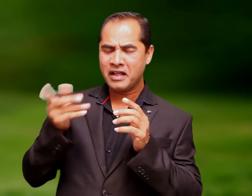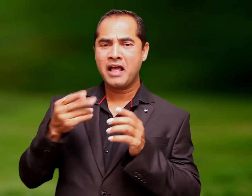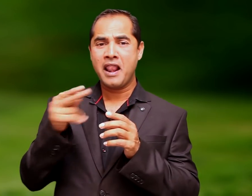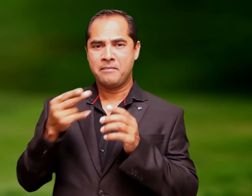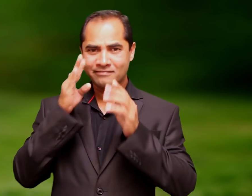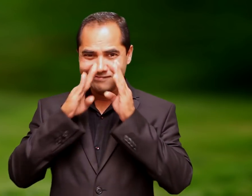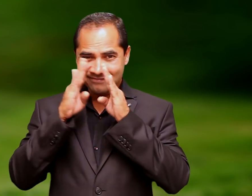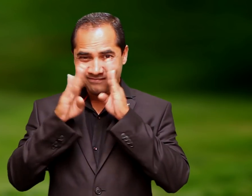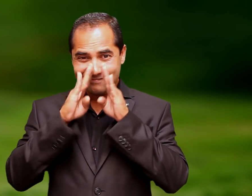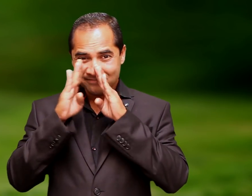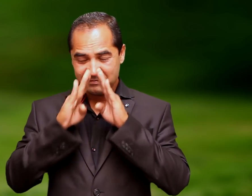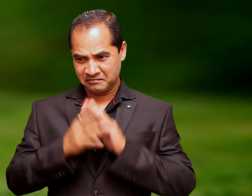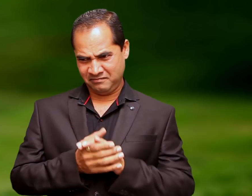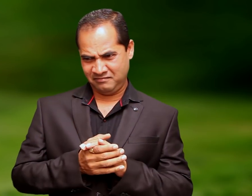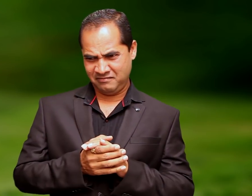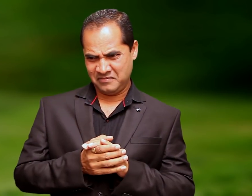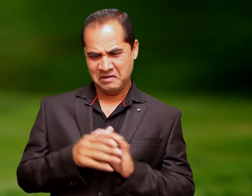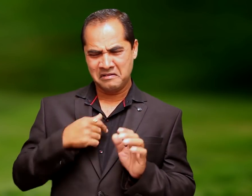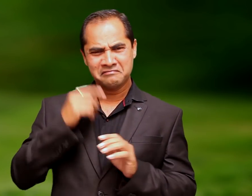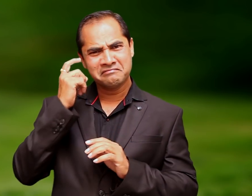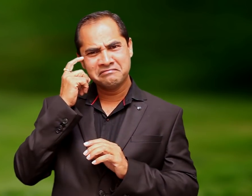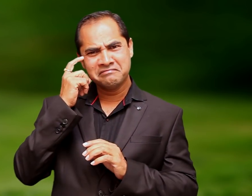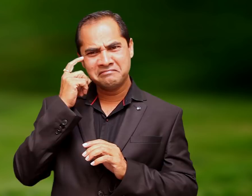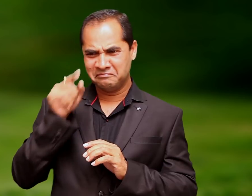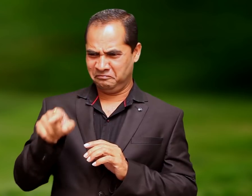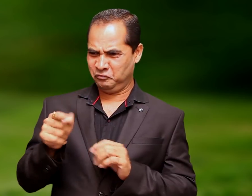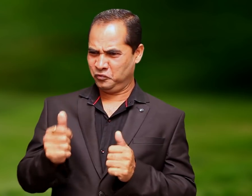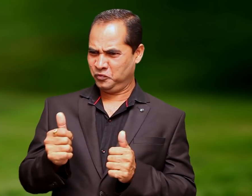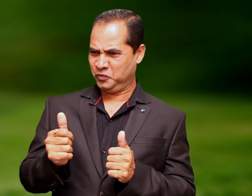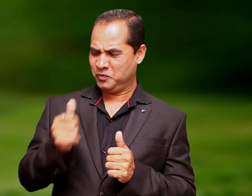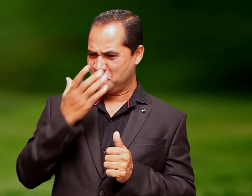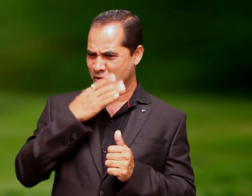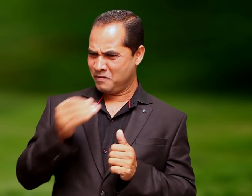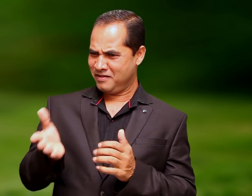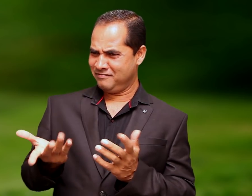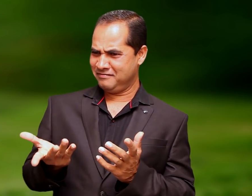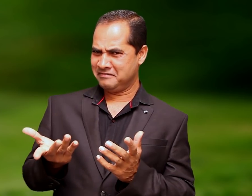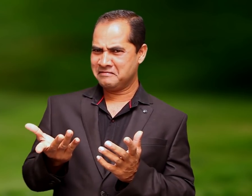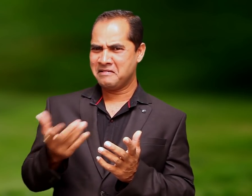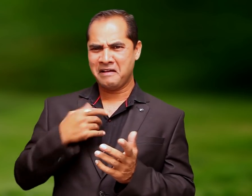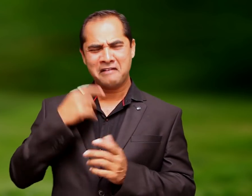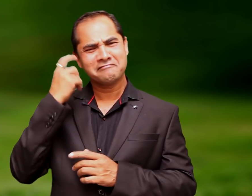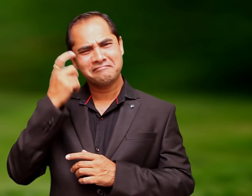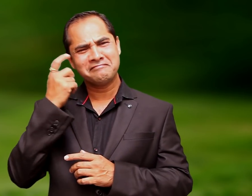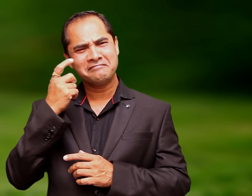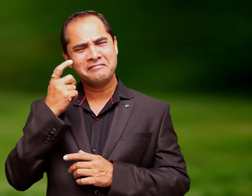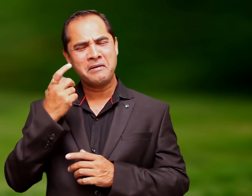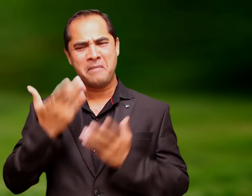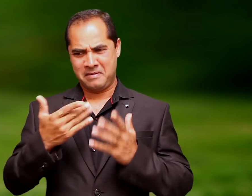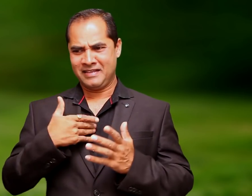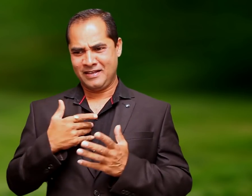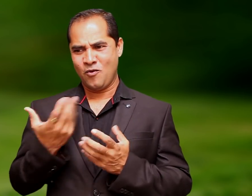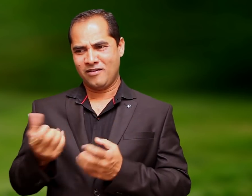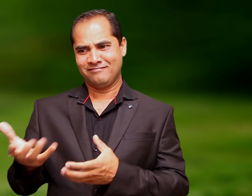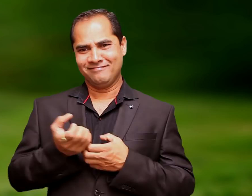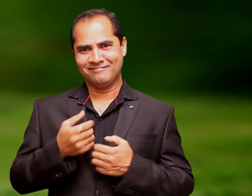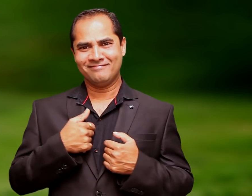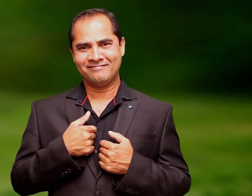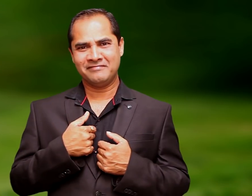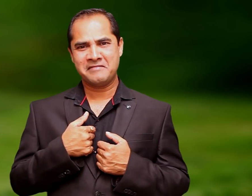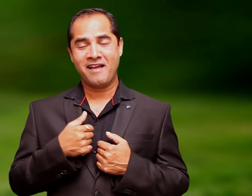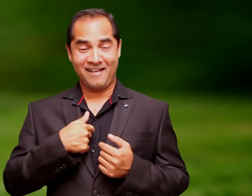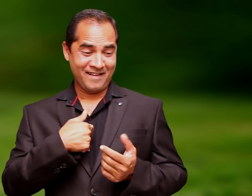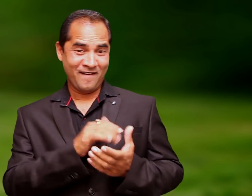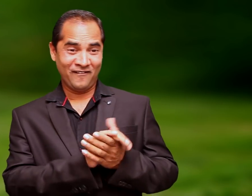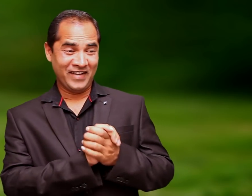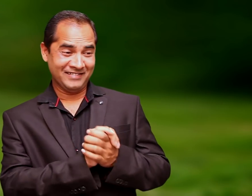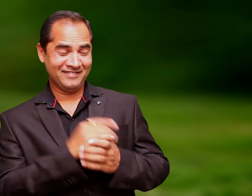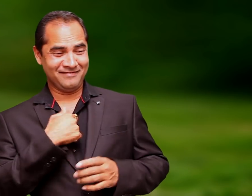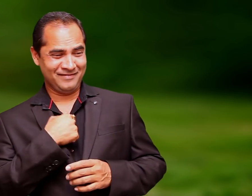a new animal for me, then I thought of having a otter maybe. One day, I told